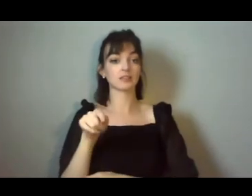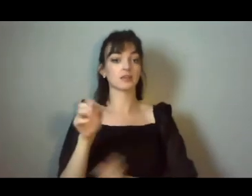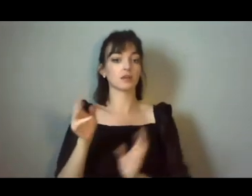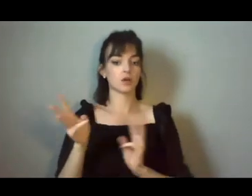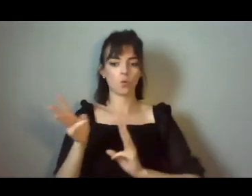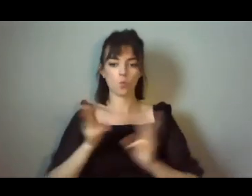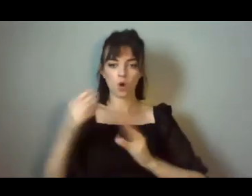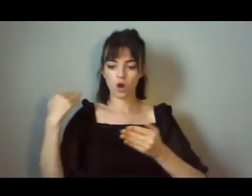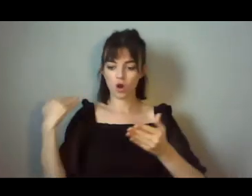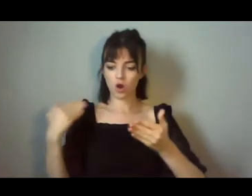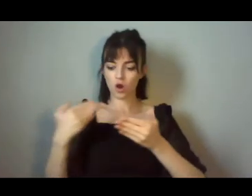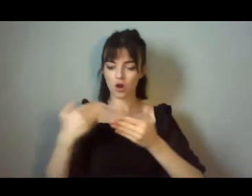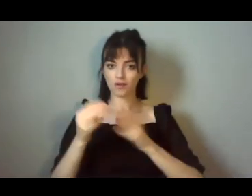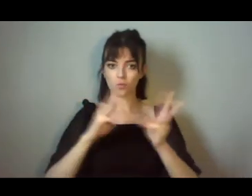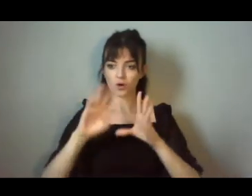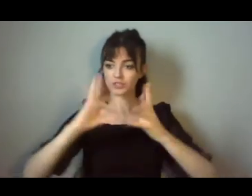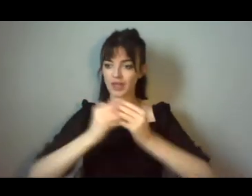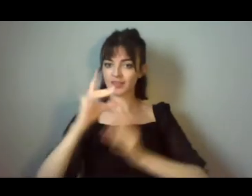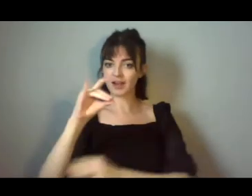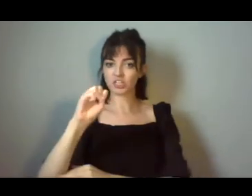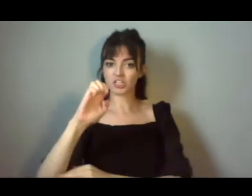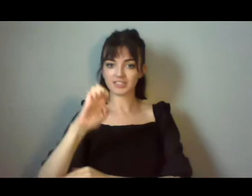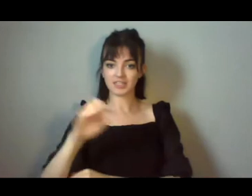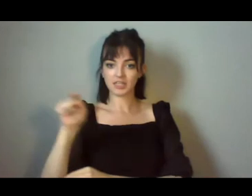way of collaboration between the HSE and Caoimhe's office in particular,